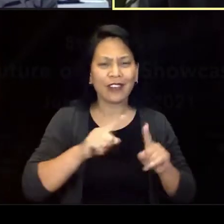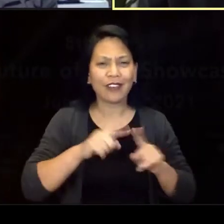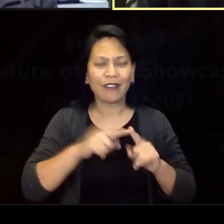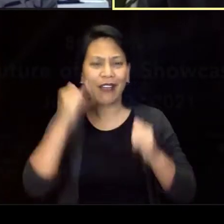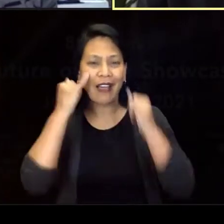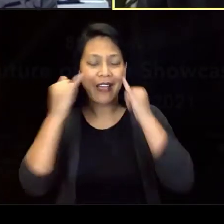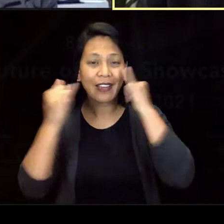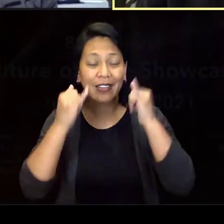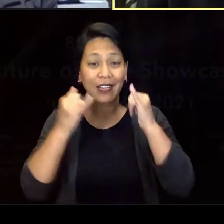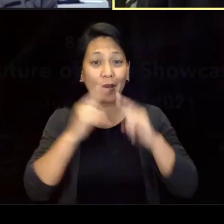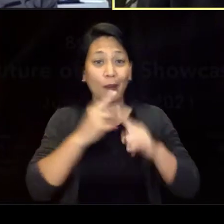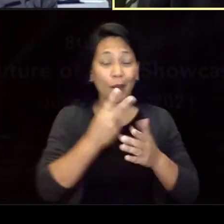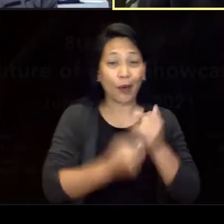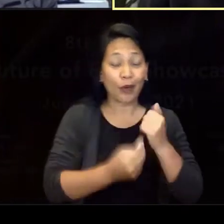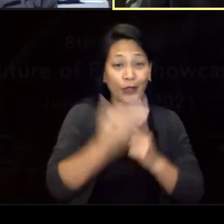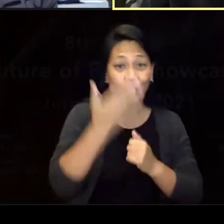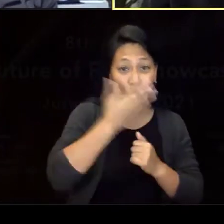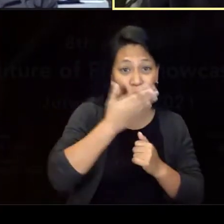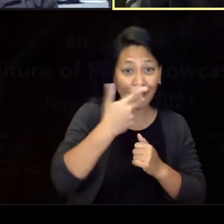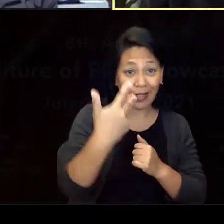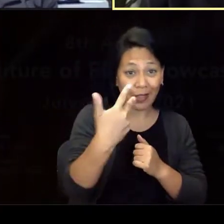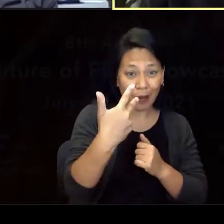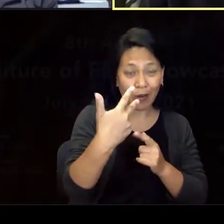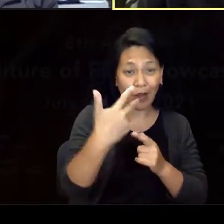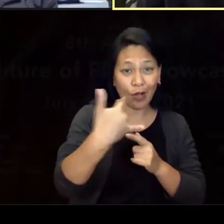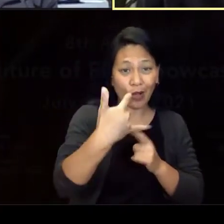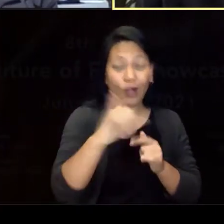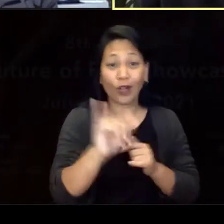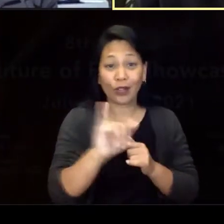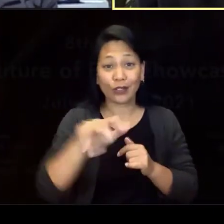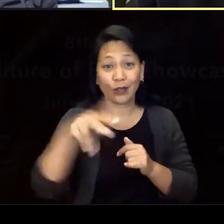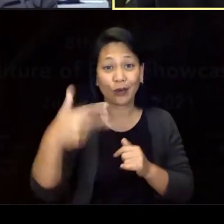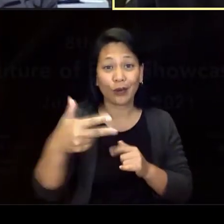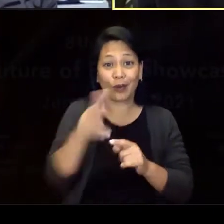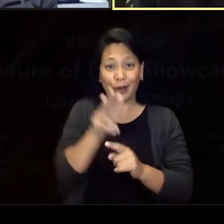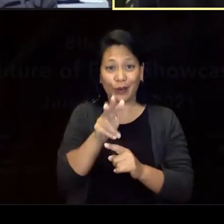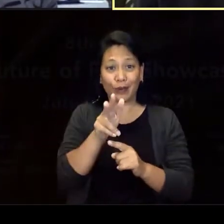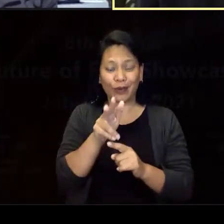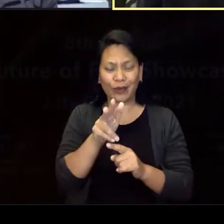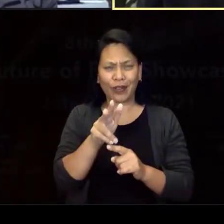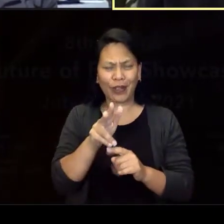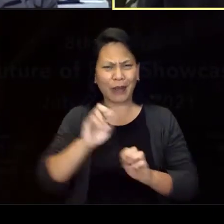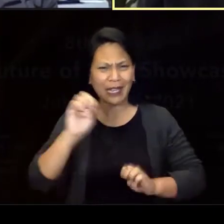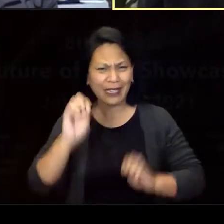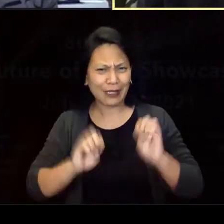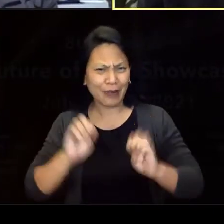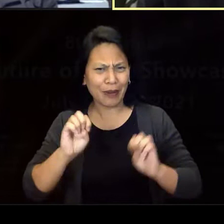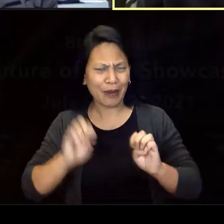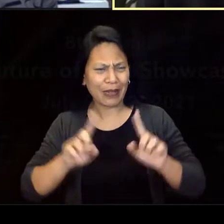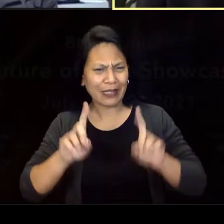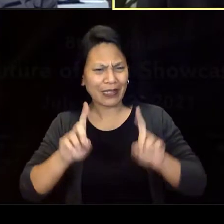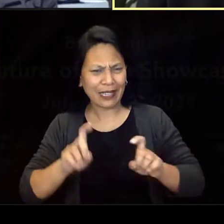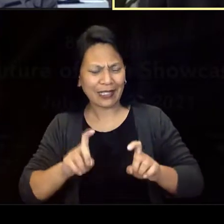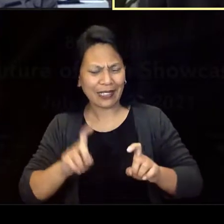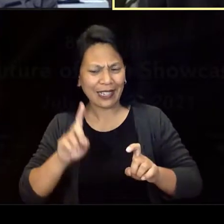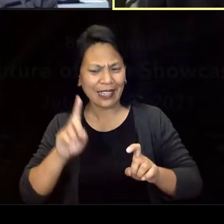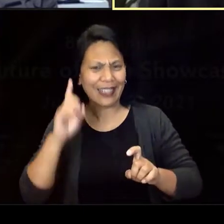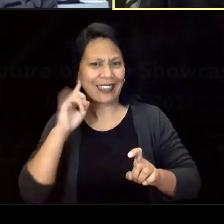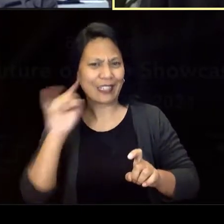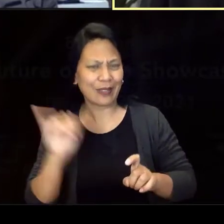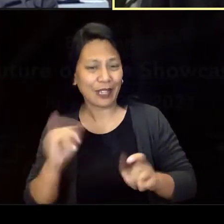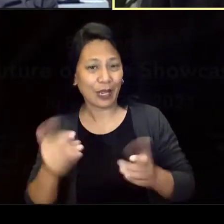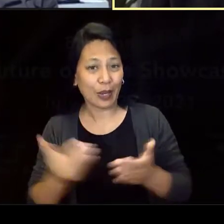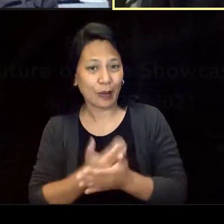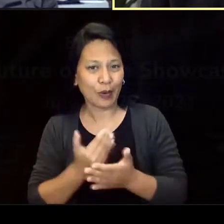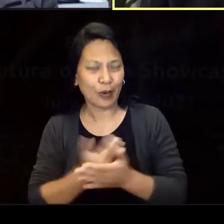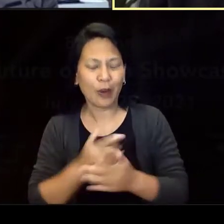Maybe experiment is like a bad word, cause it sounds like I'm new at this, but I always feel like I'm playing and experimenting.